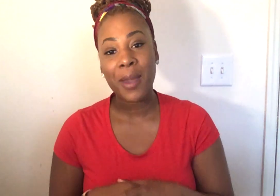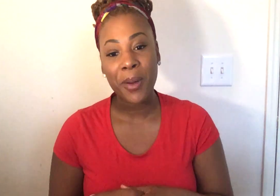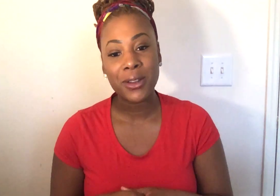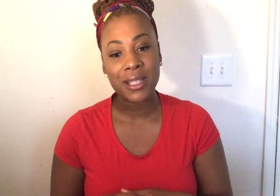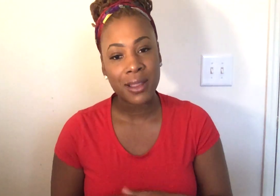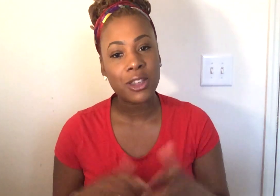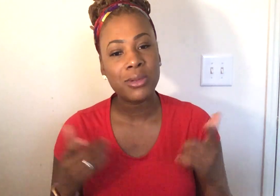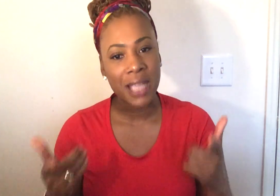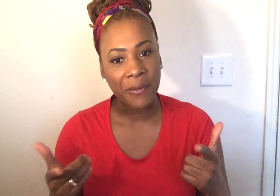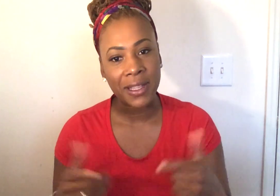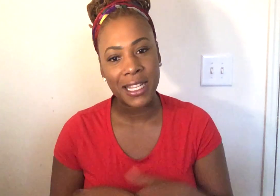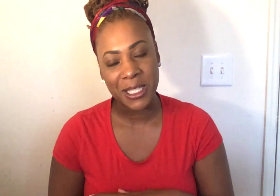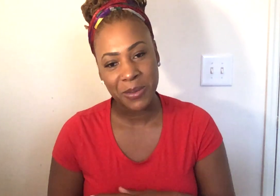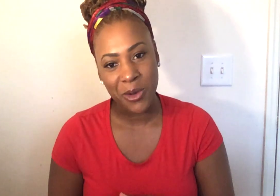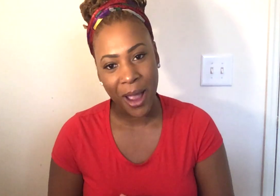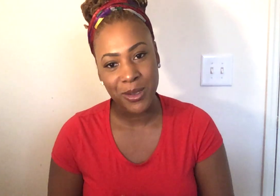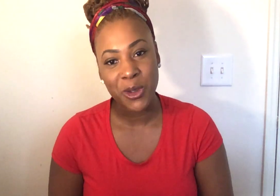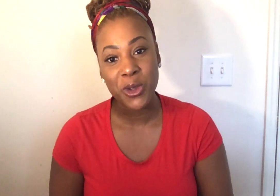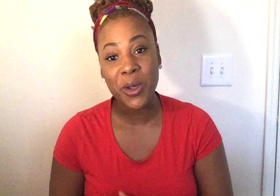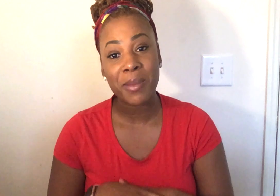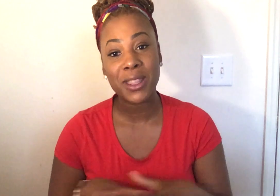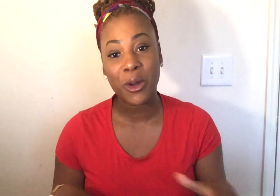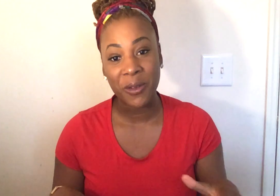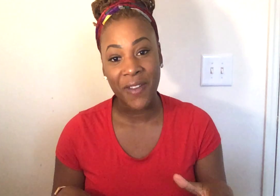person then you definitely need to subscribe so you can be notified